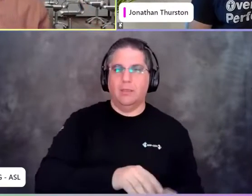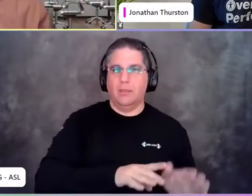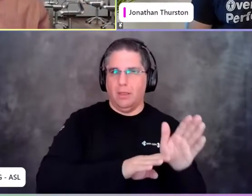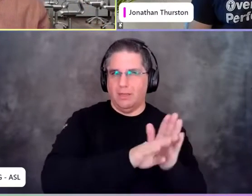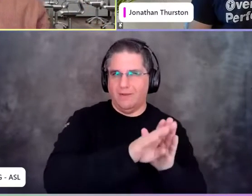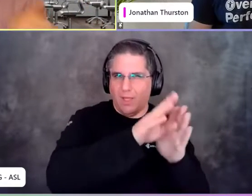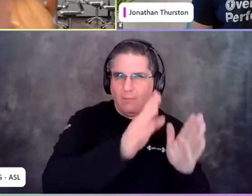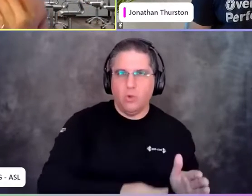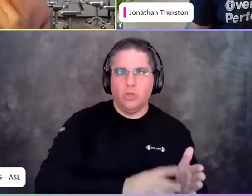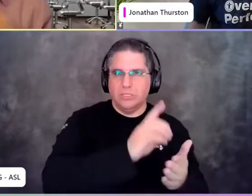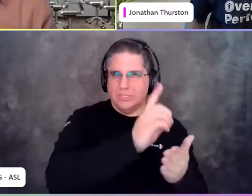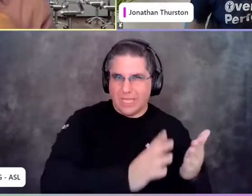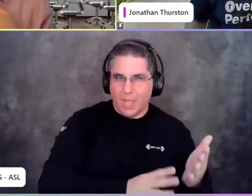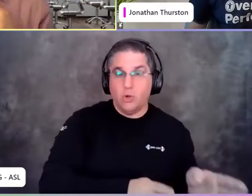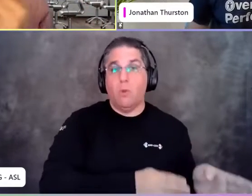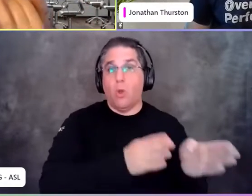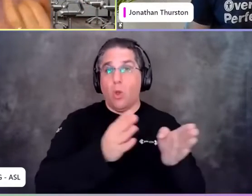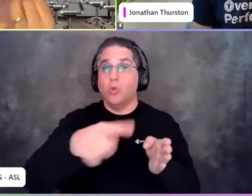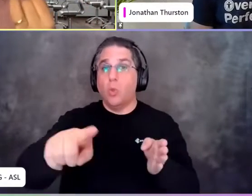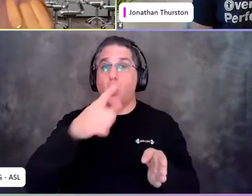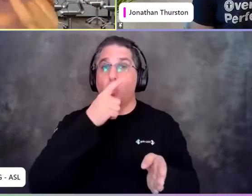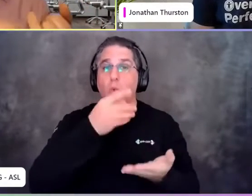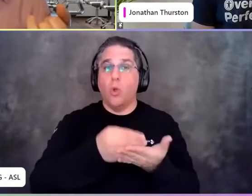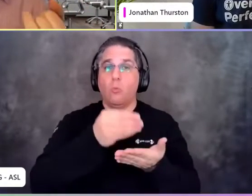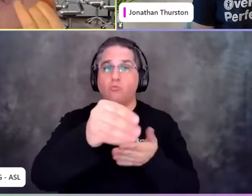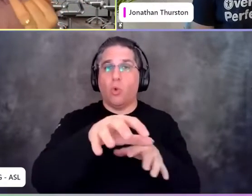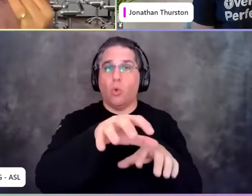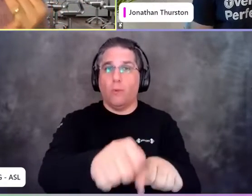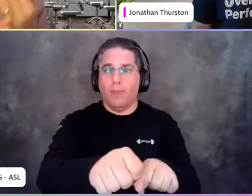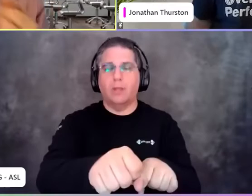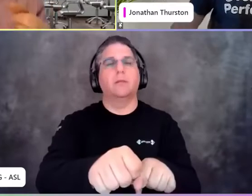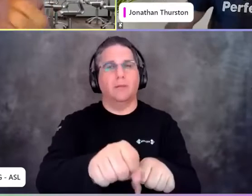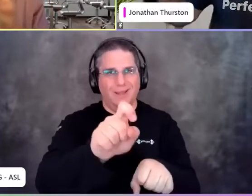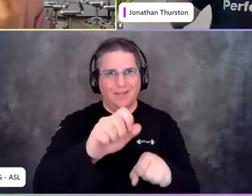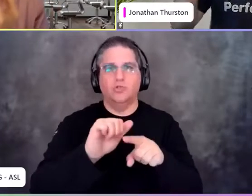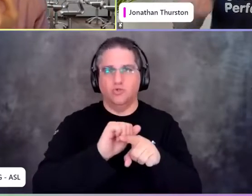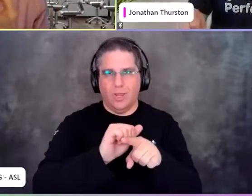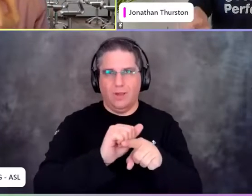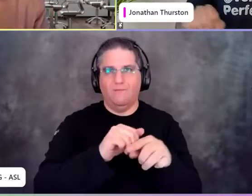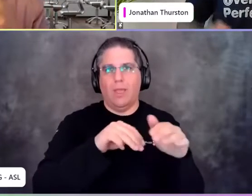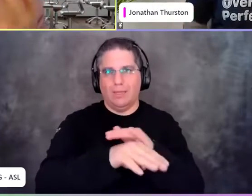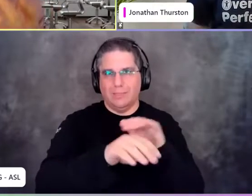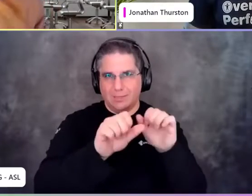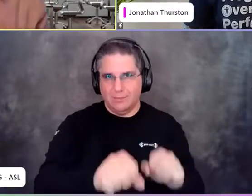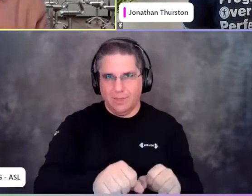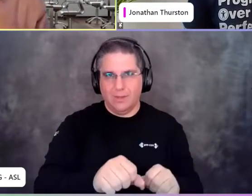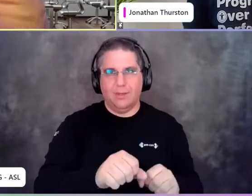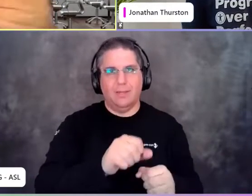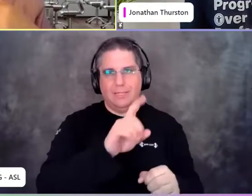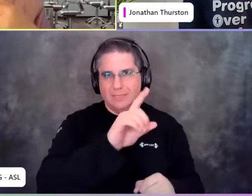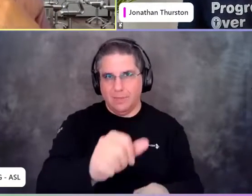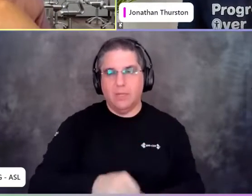Obviously training around accessibility for your IT professionals, developers and designers. Your procurement